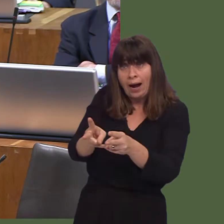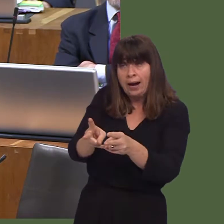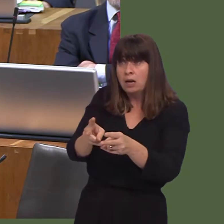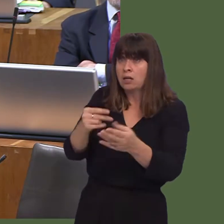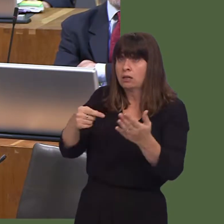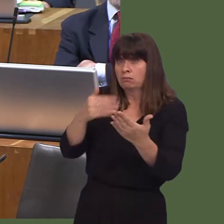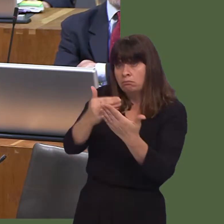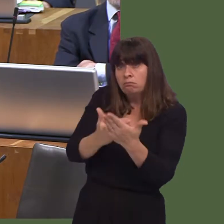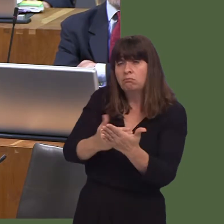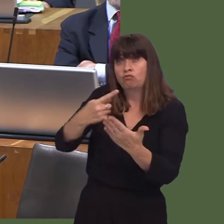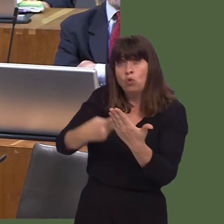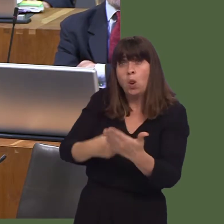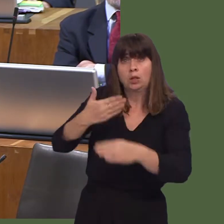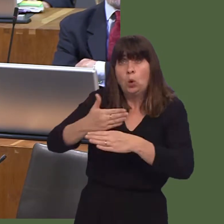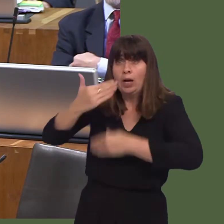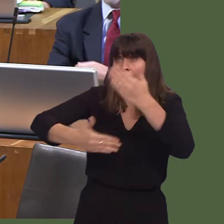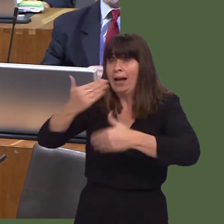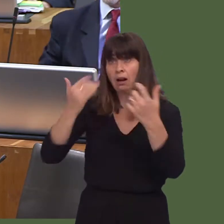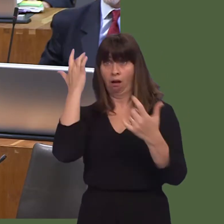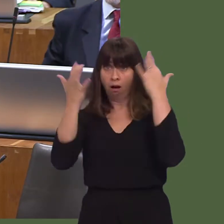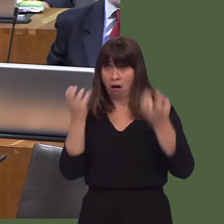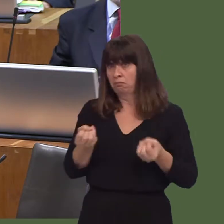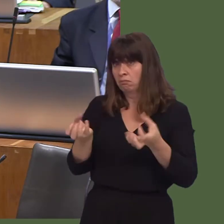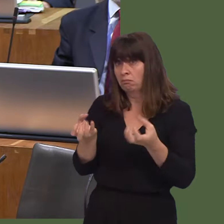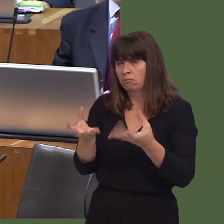So, it's well worth advising any such SME that they should get in touch with Business